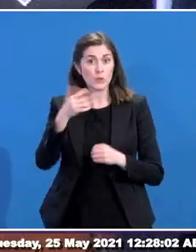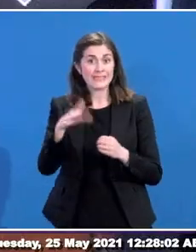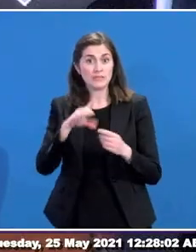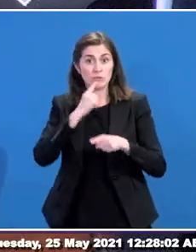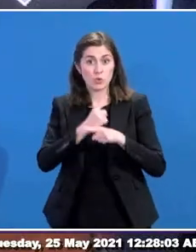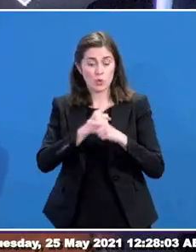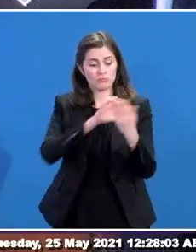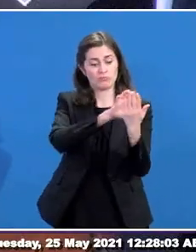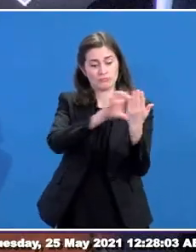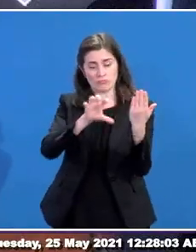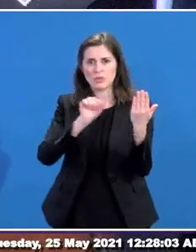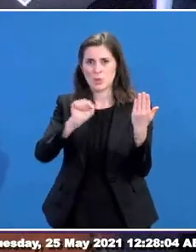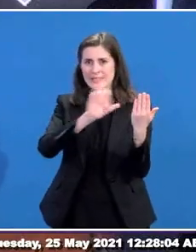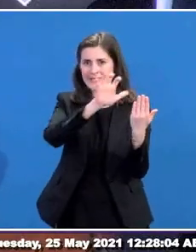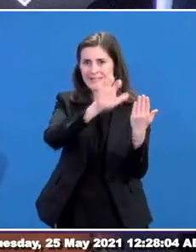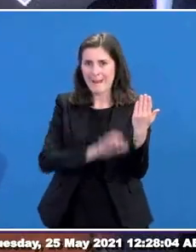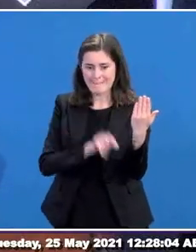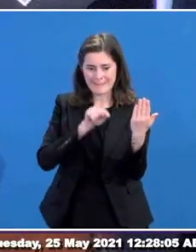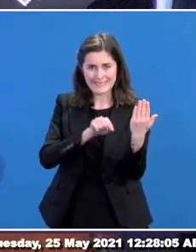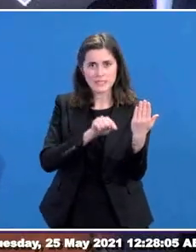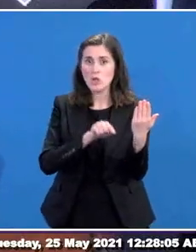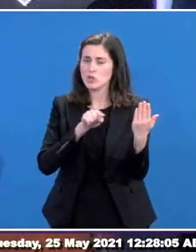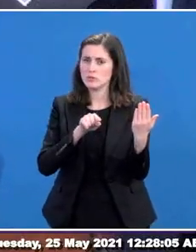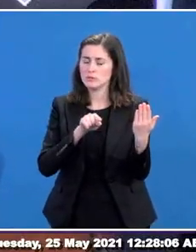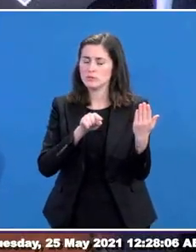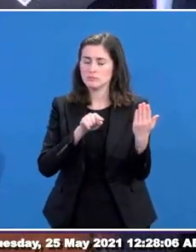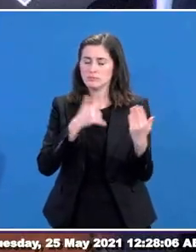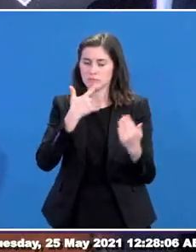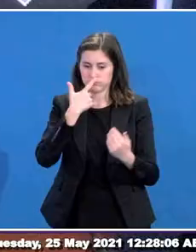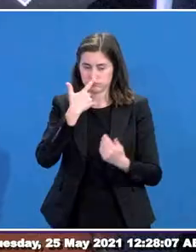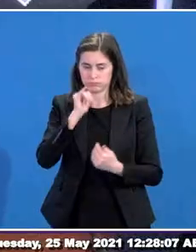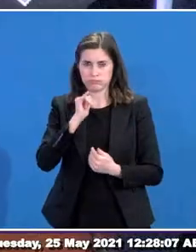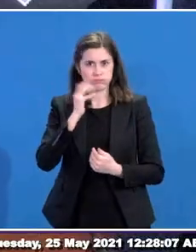that I know caused you great distress and are traumatic.